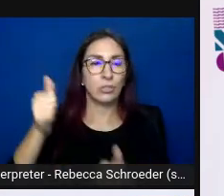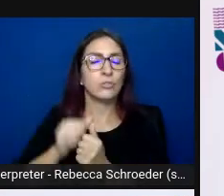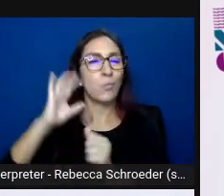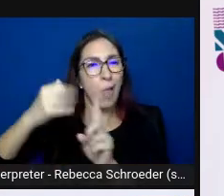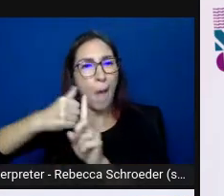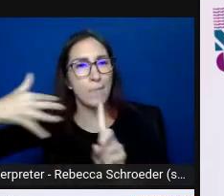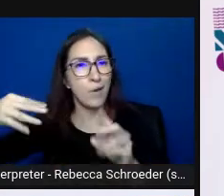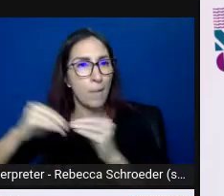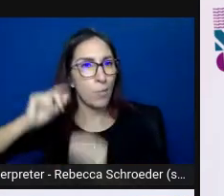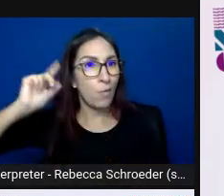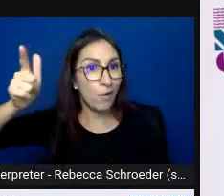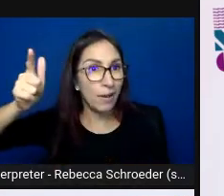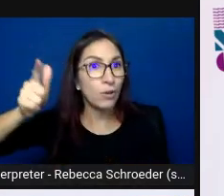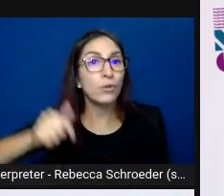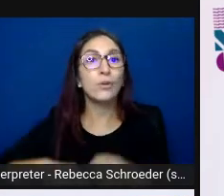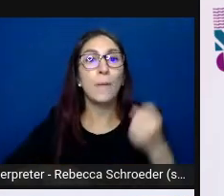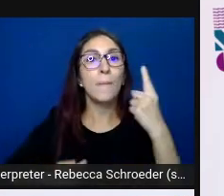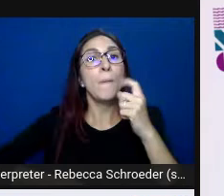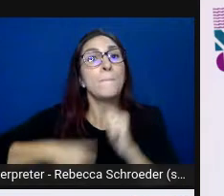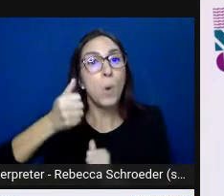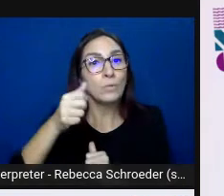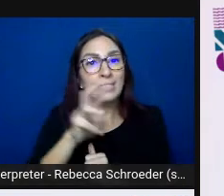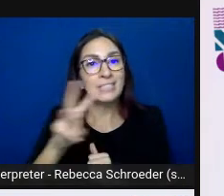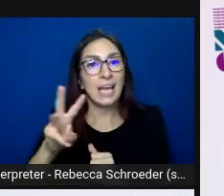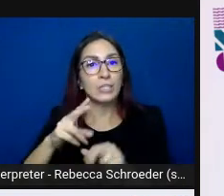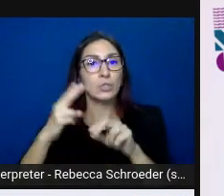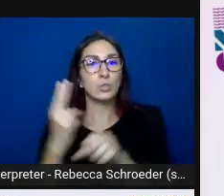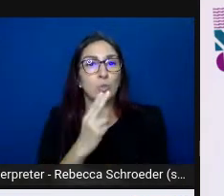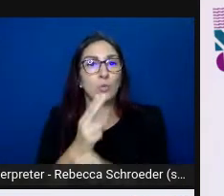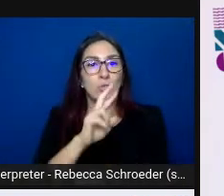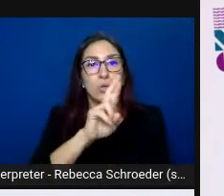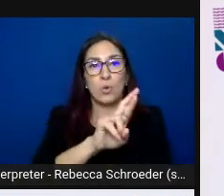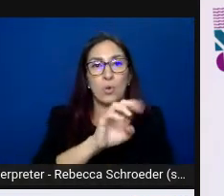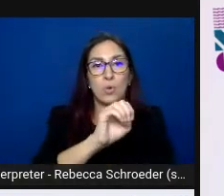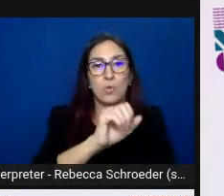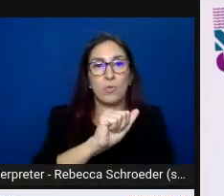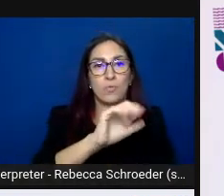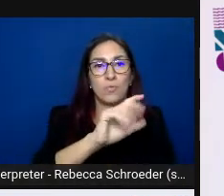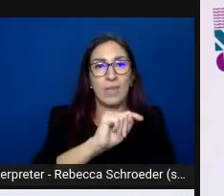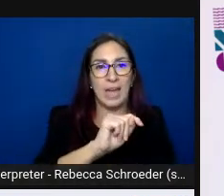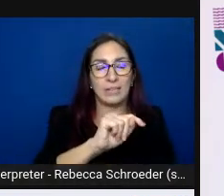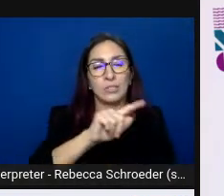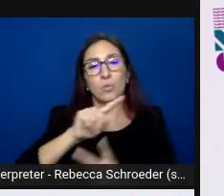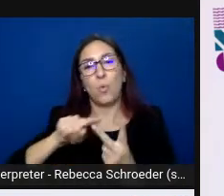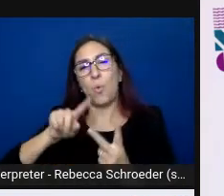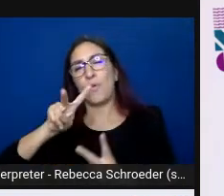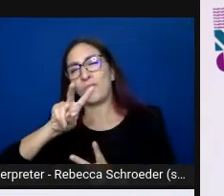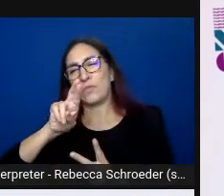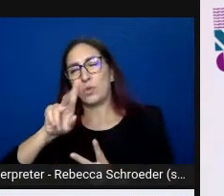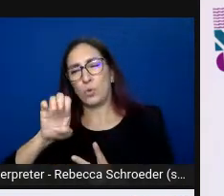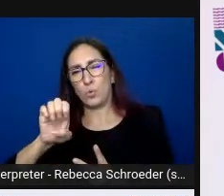Most of the headless sites now use reactor view in the frontend. Although, I've recently been enjoying doing some Gatsby static sites,